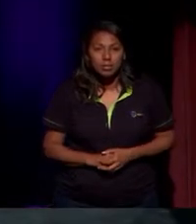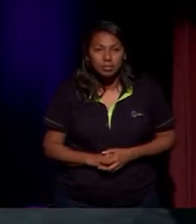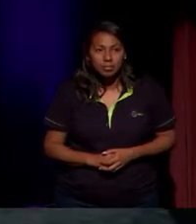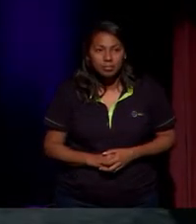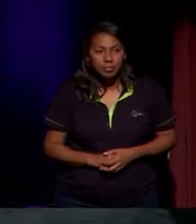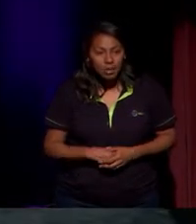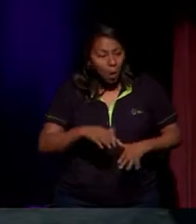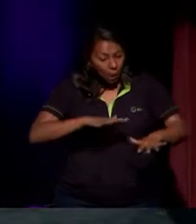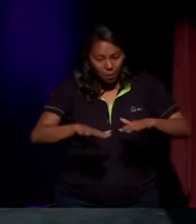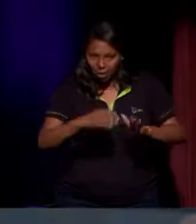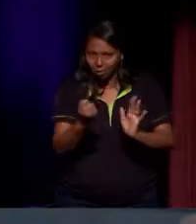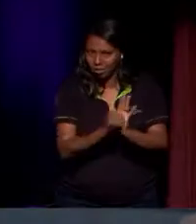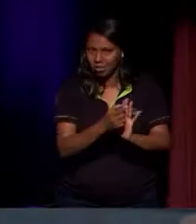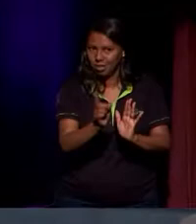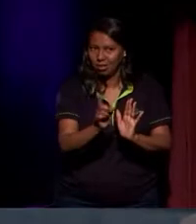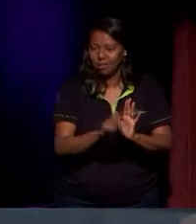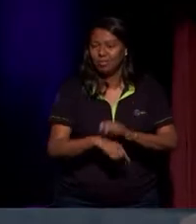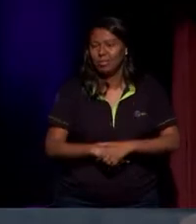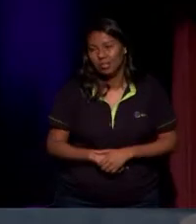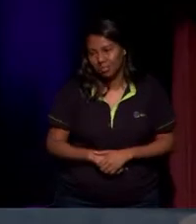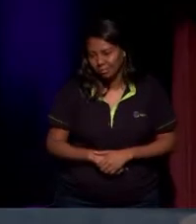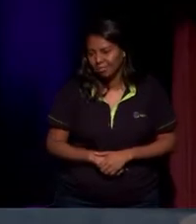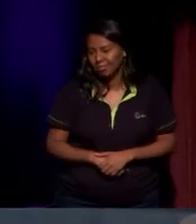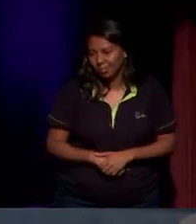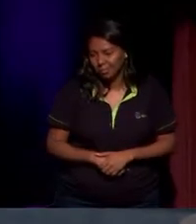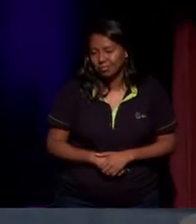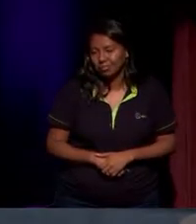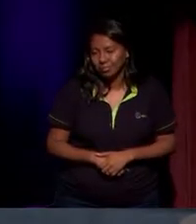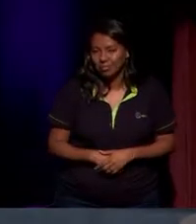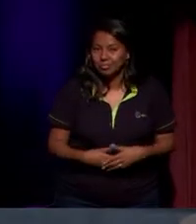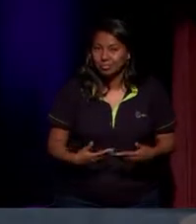because it is a movement, moreover, they are also against